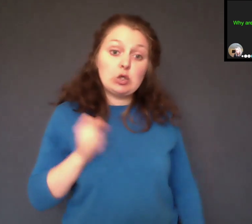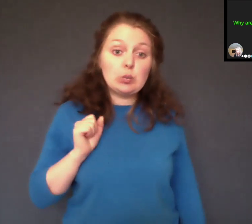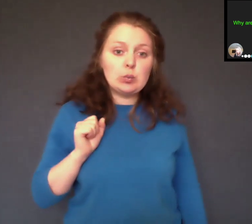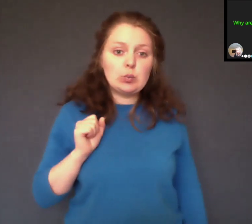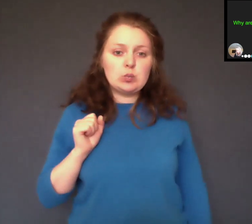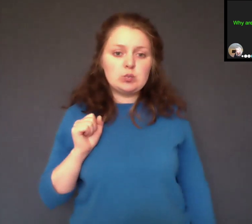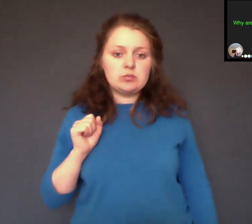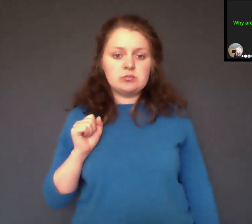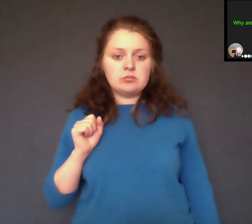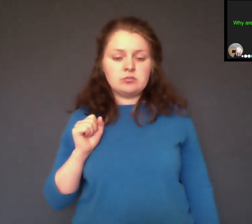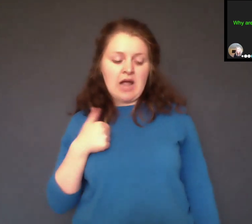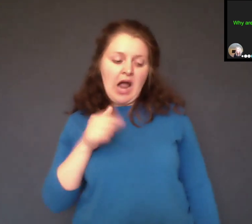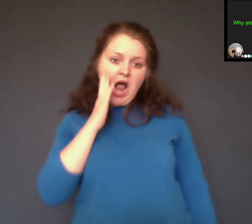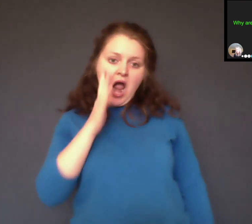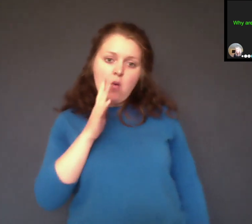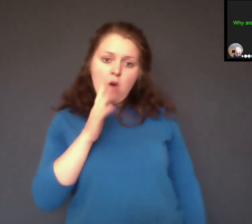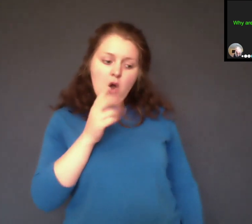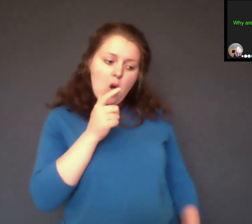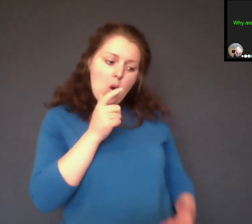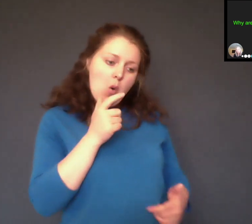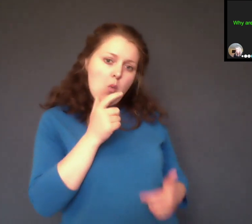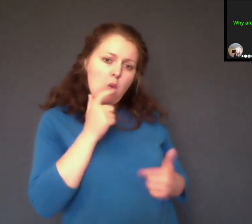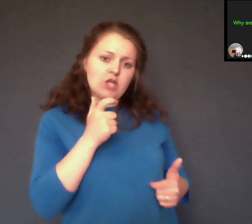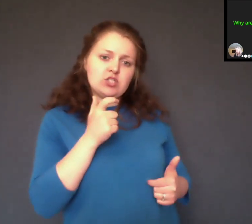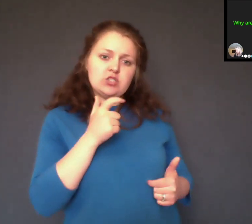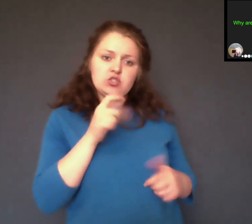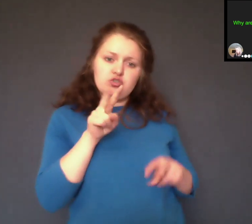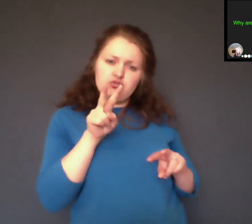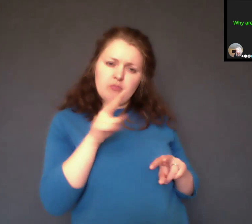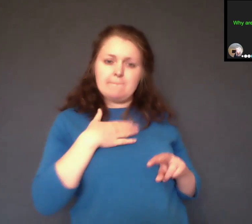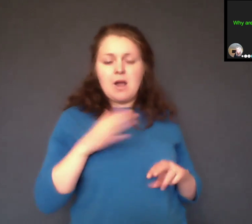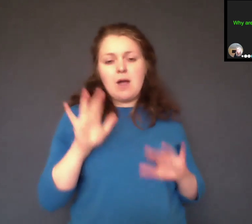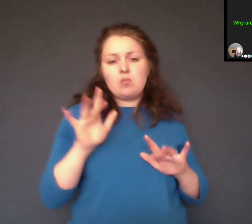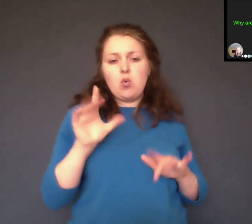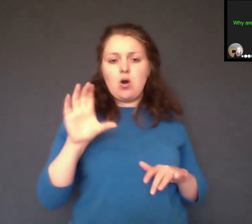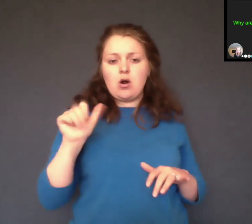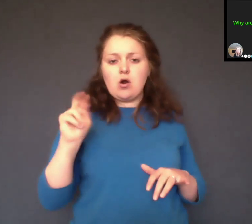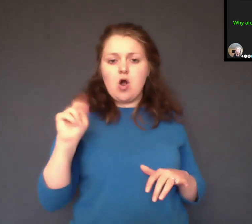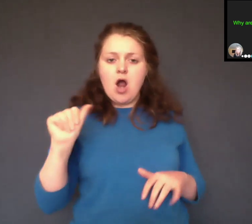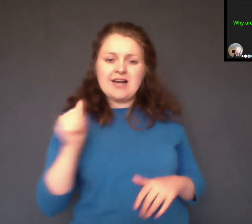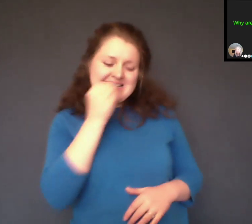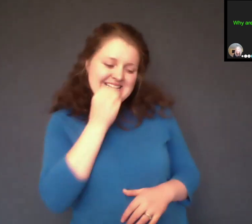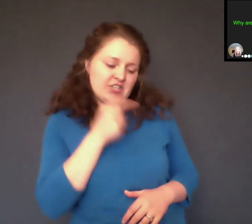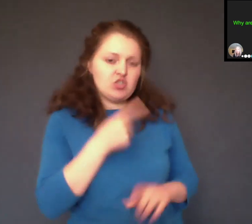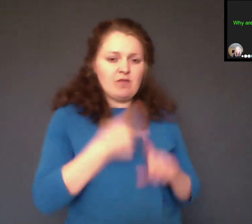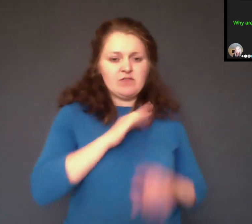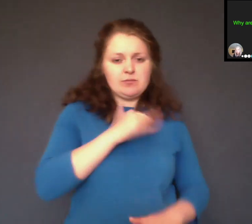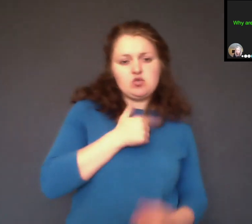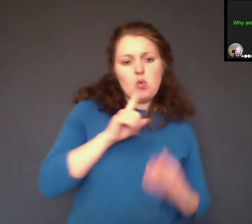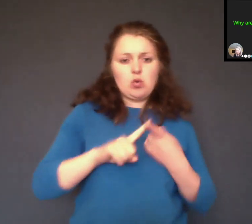rasping reply i will watch my poor carna devour you from soul to scalp and take pleasure in it